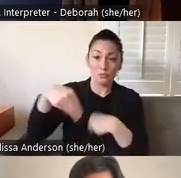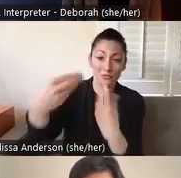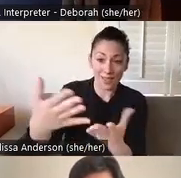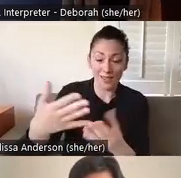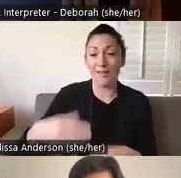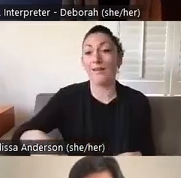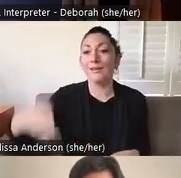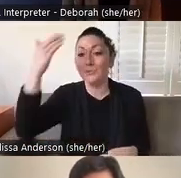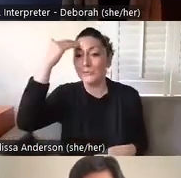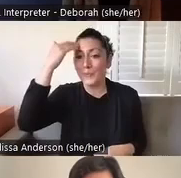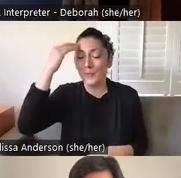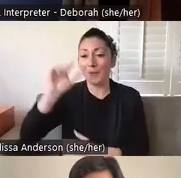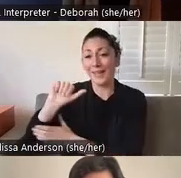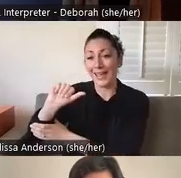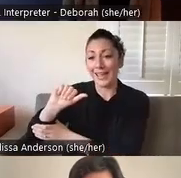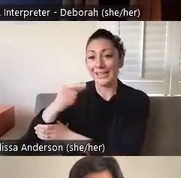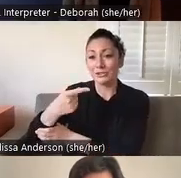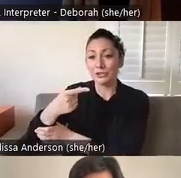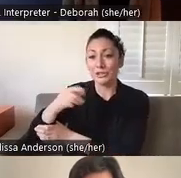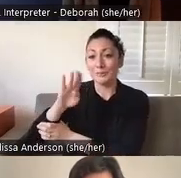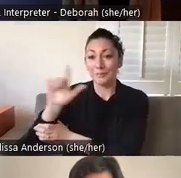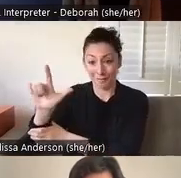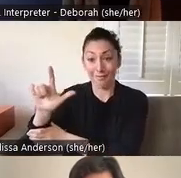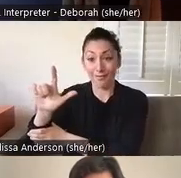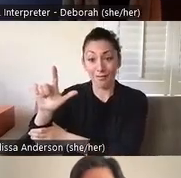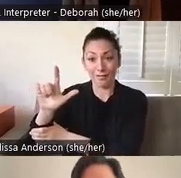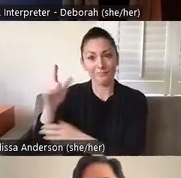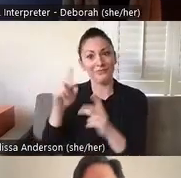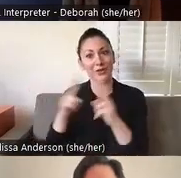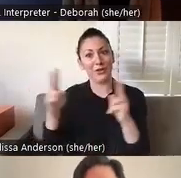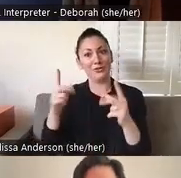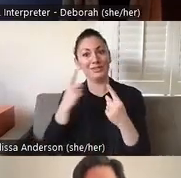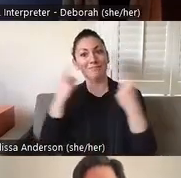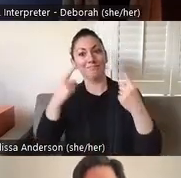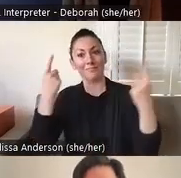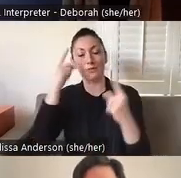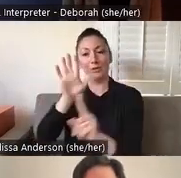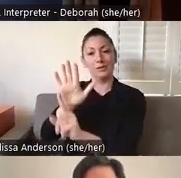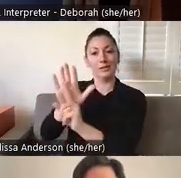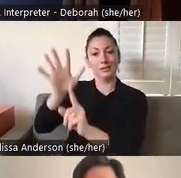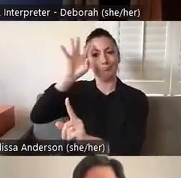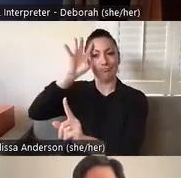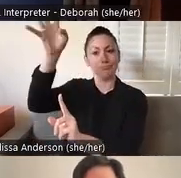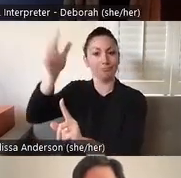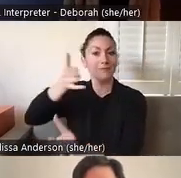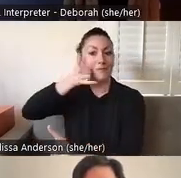is important, is the free use of language. And I'm sure you all have heard of Alexander Graham Bell,